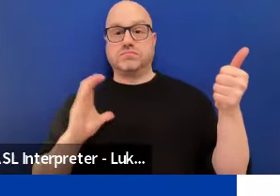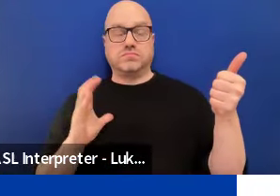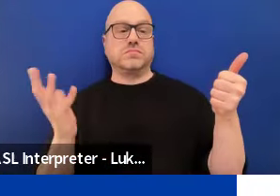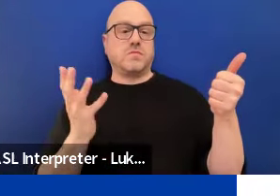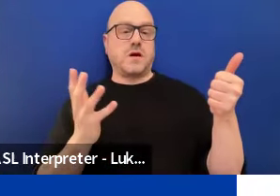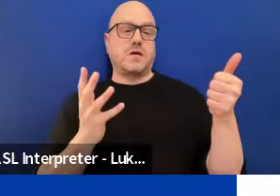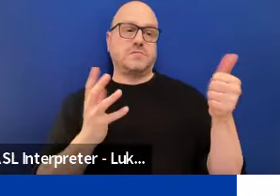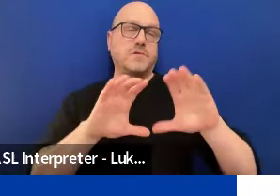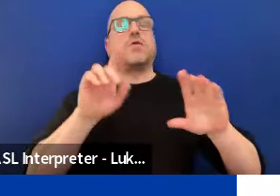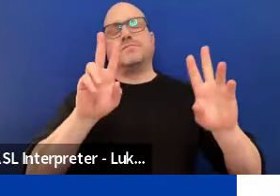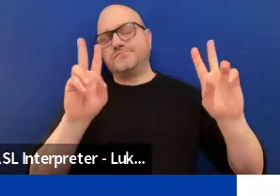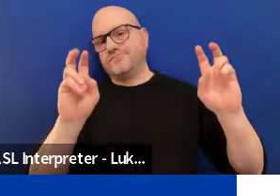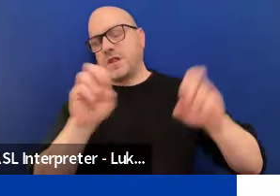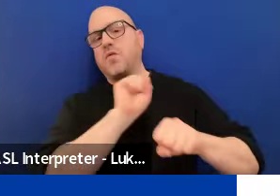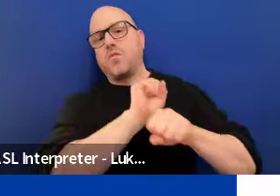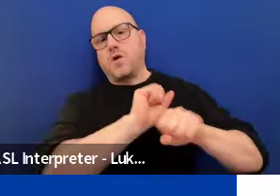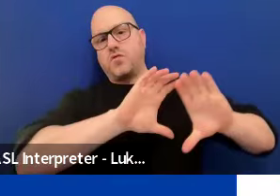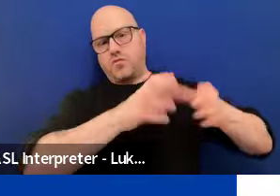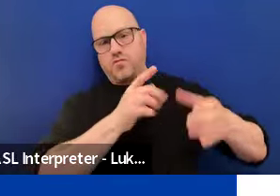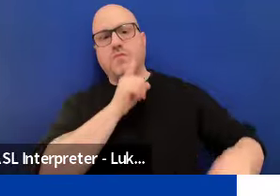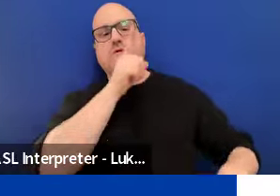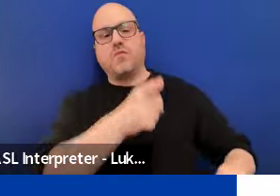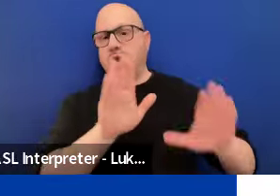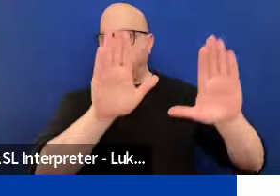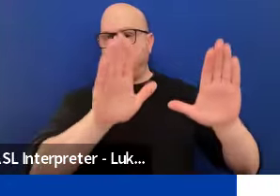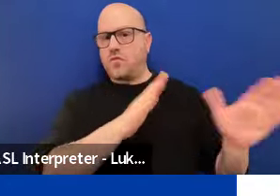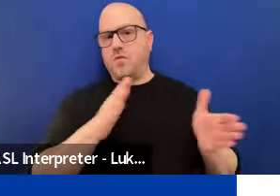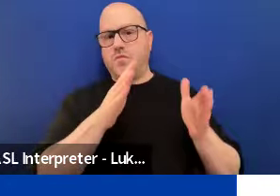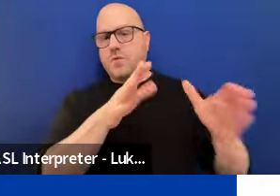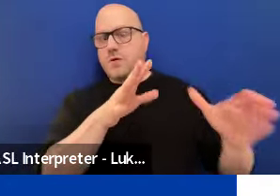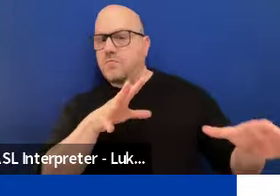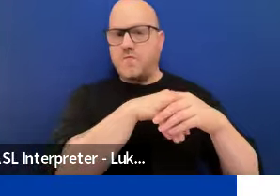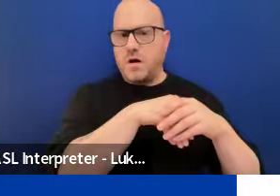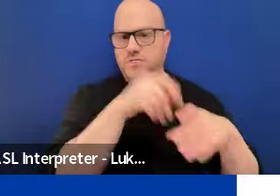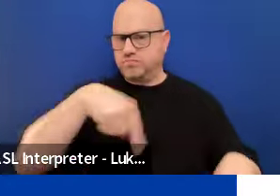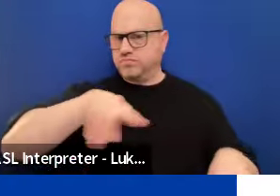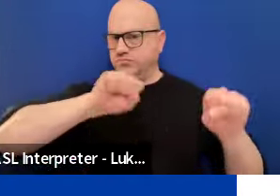OF THE MEETING. THOSE SUBCOMMITTEES, I'M SORRY THE WORKING GROUPS ARE GREAT